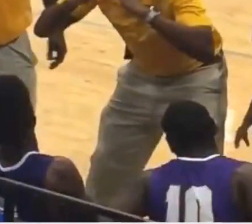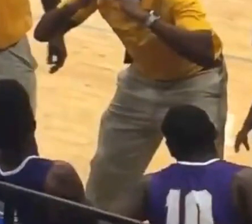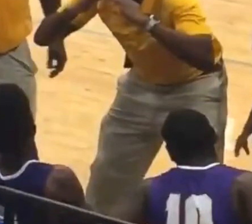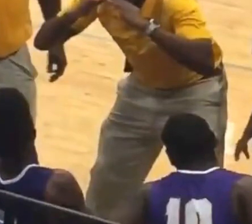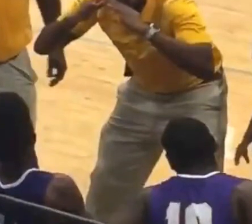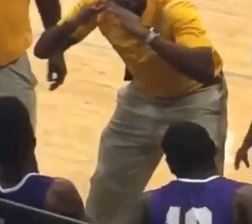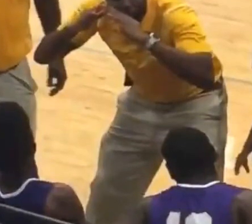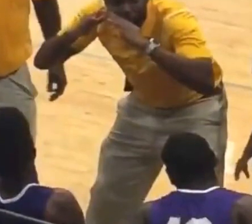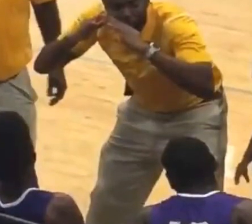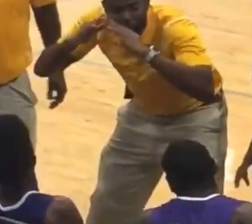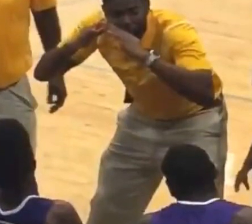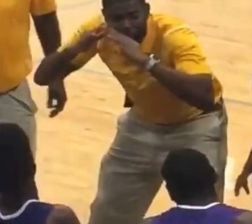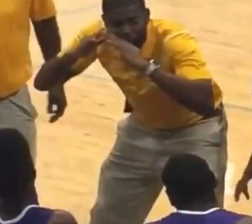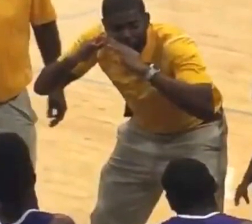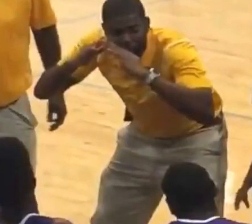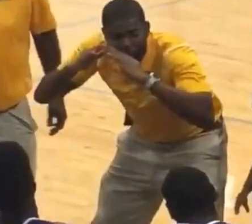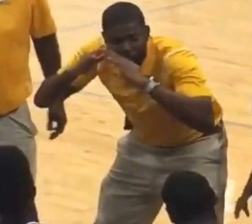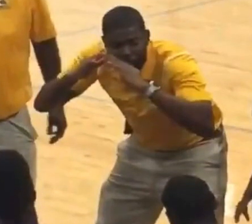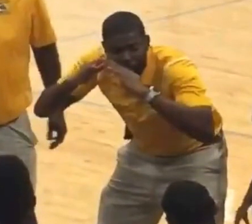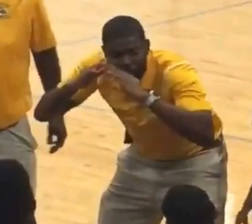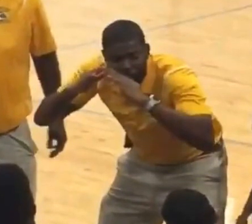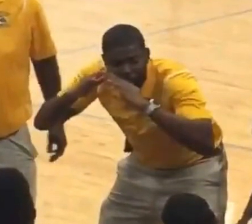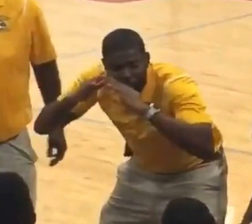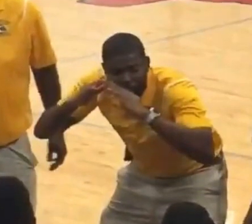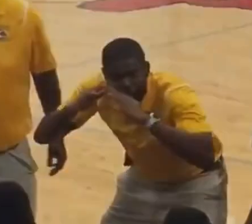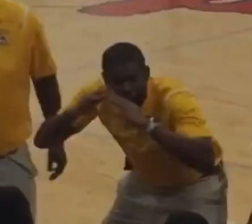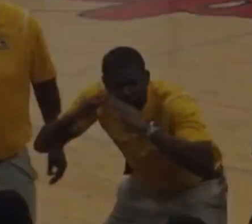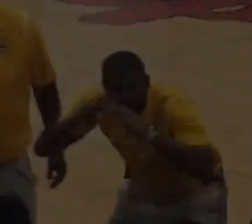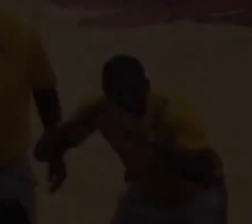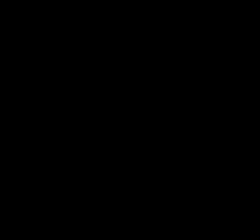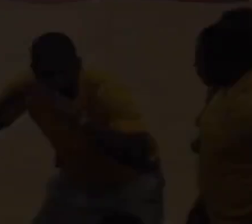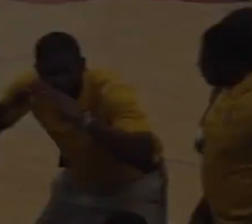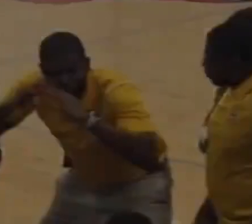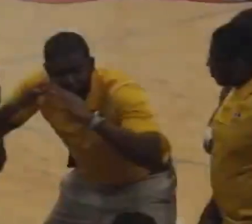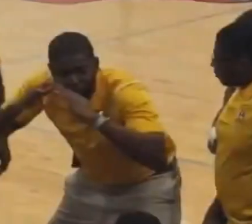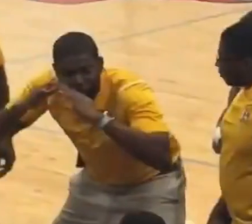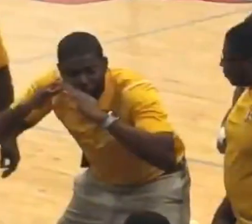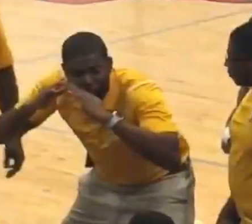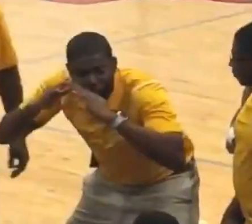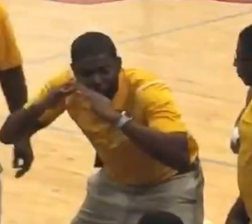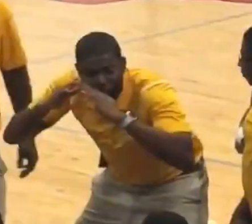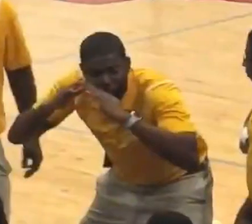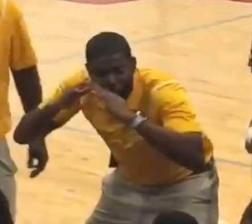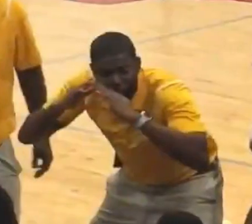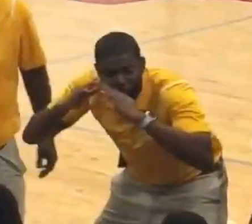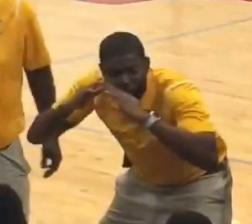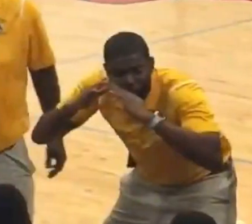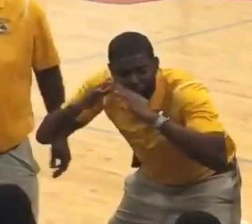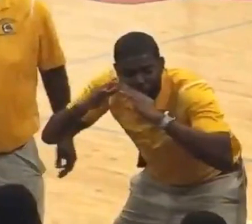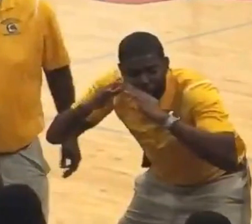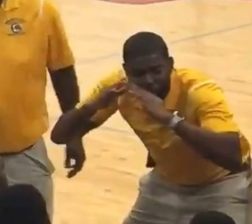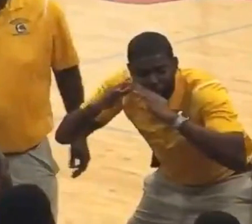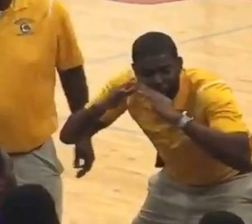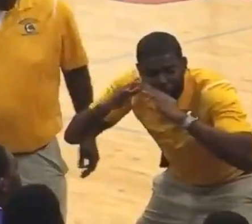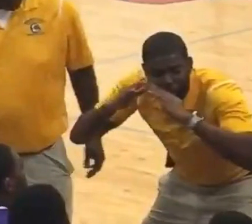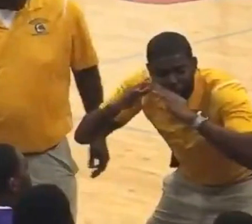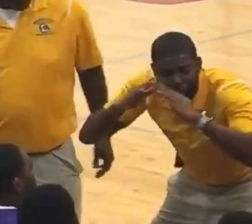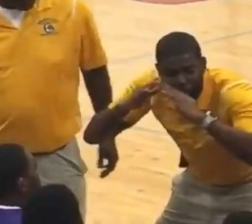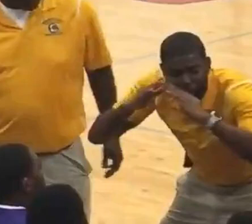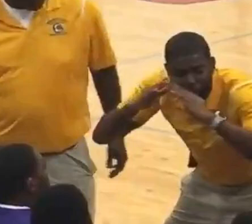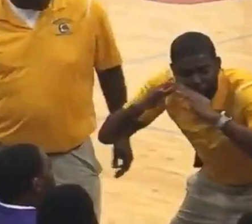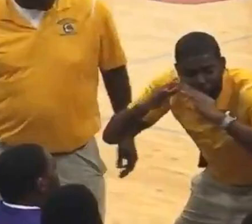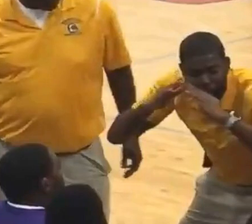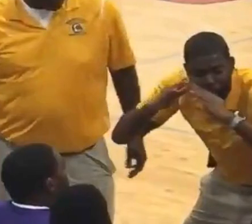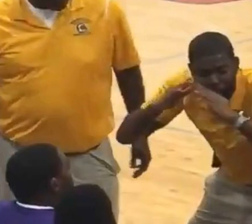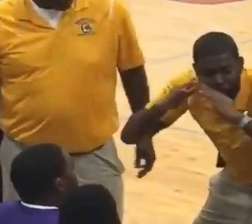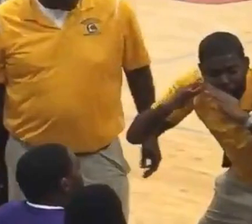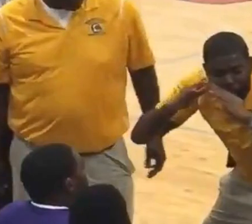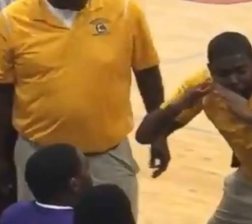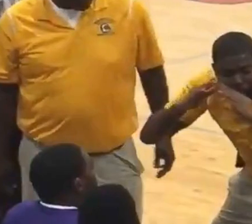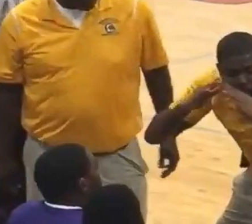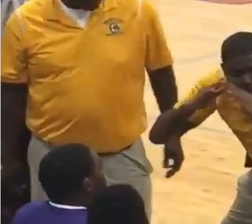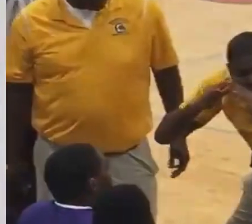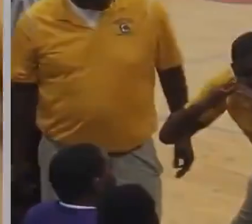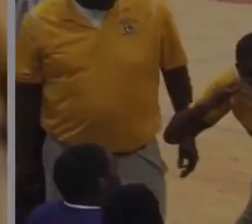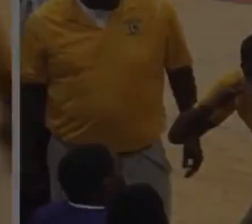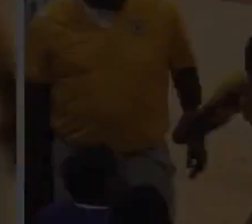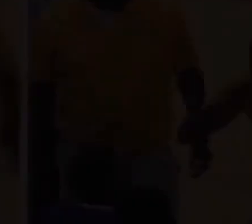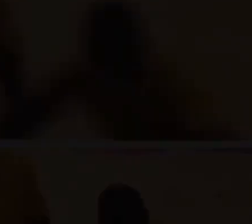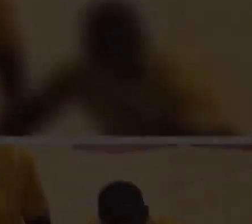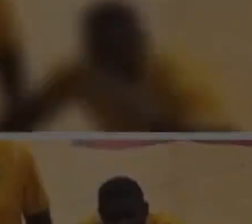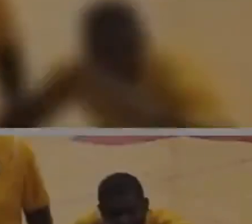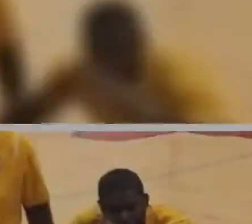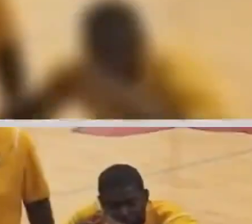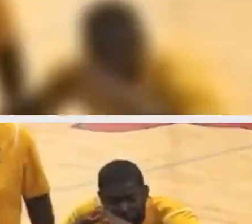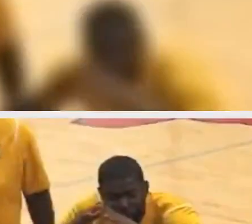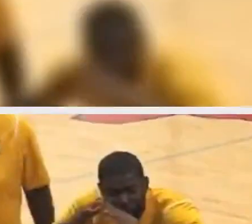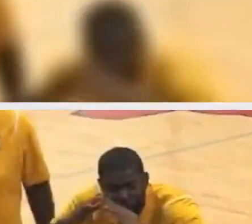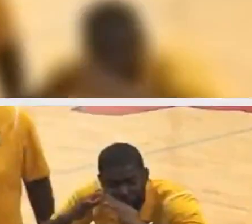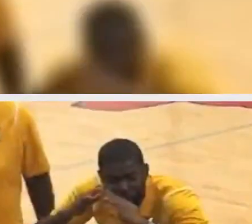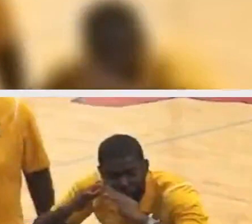“Being deaf or visually impaired is no excuse not to succeed," White told "GMA." "We can do anything in this life but it requires extra hard work! Basketball is one area where success can happen